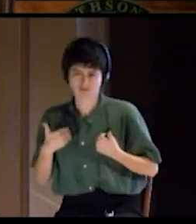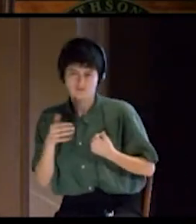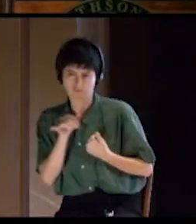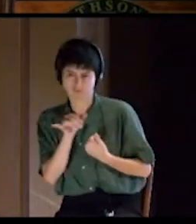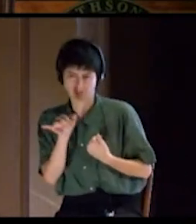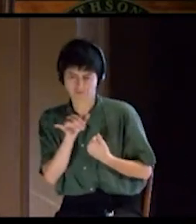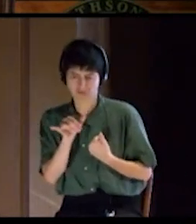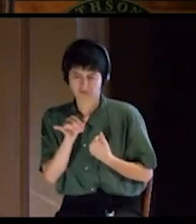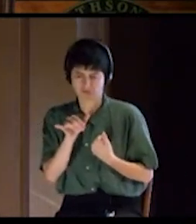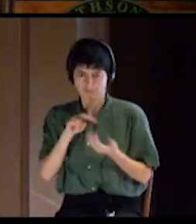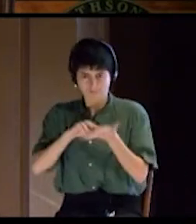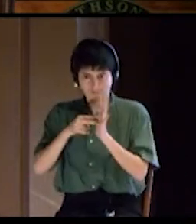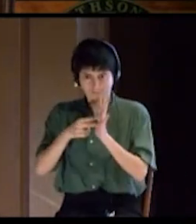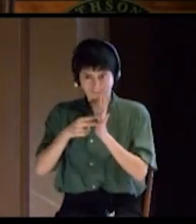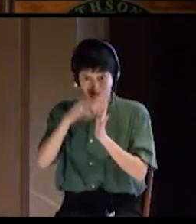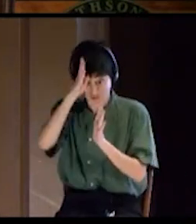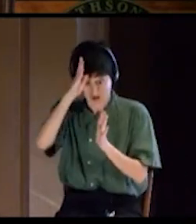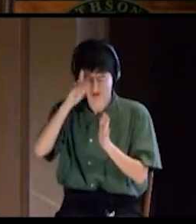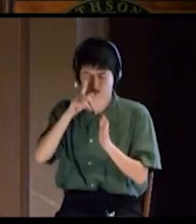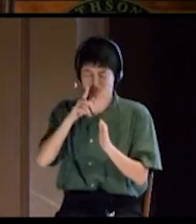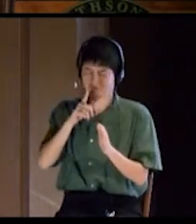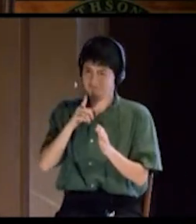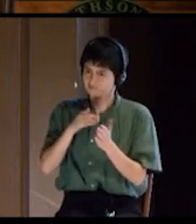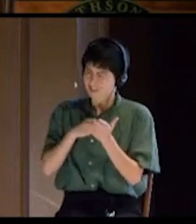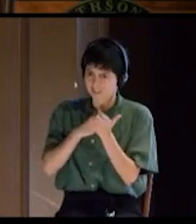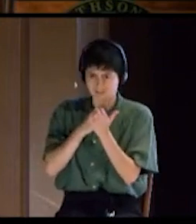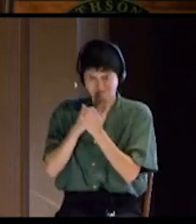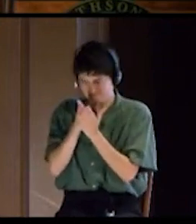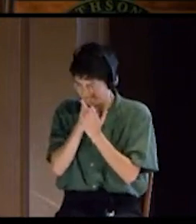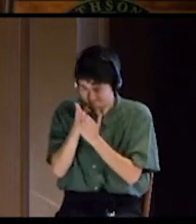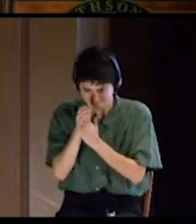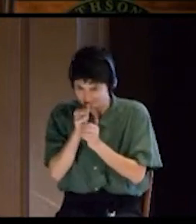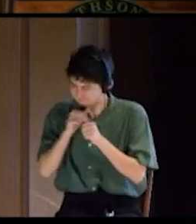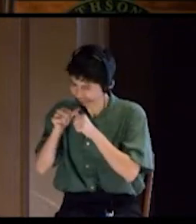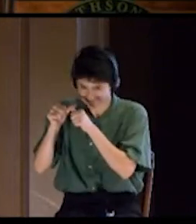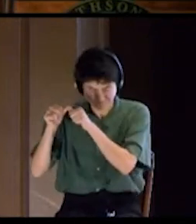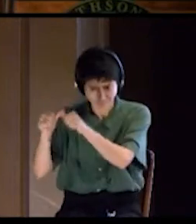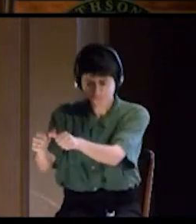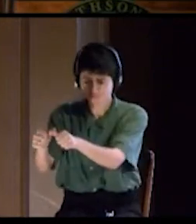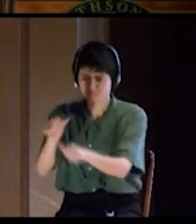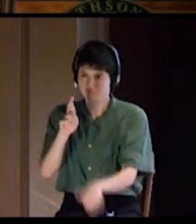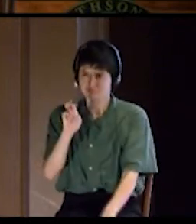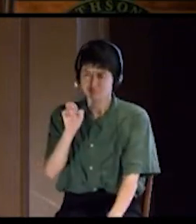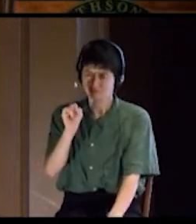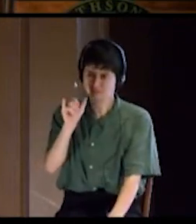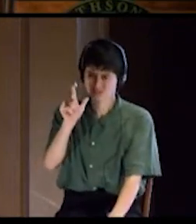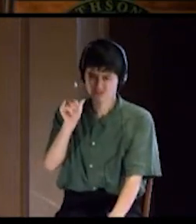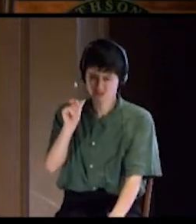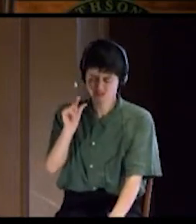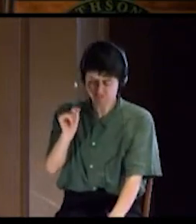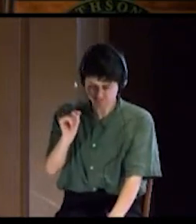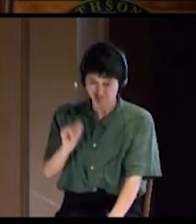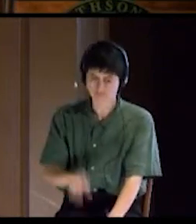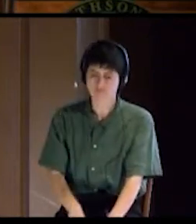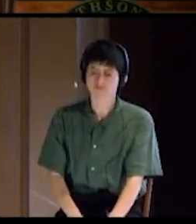And so the next direction that I'll be taking this is to understand what the predation pressure is and who they could have been eating.